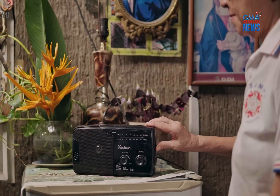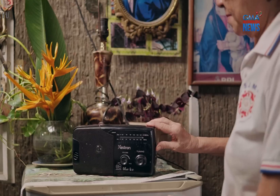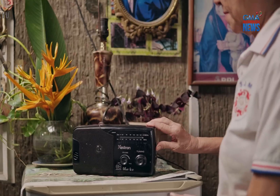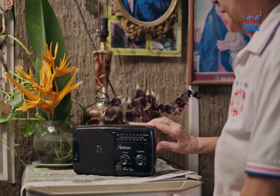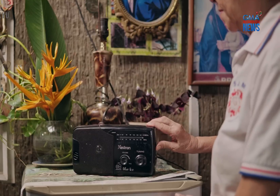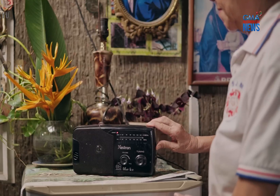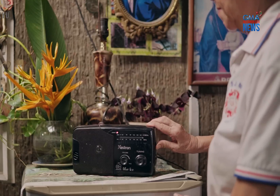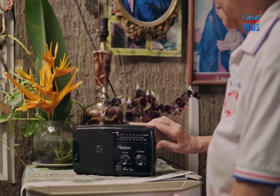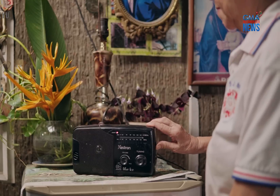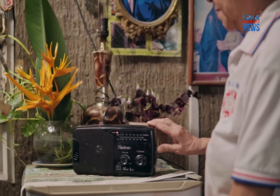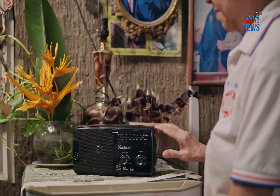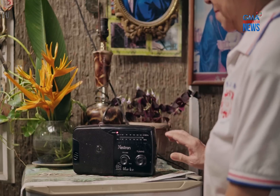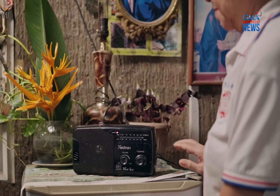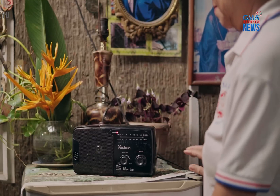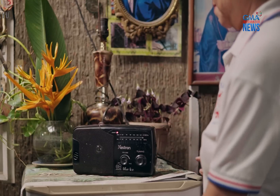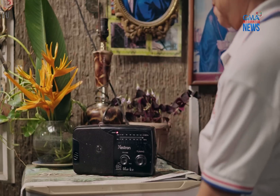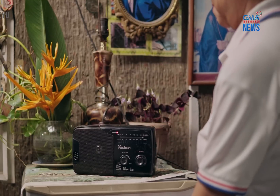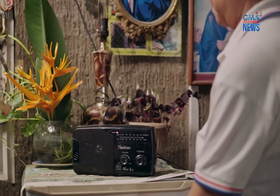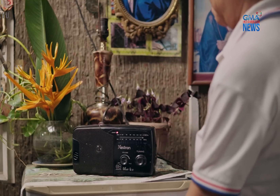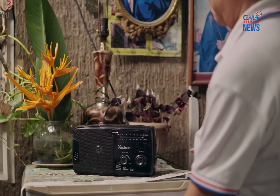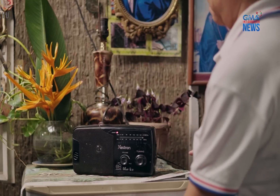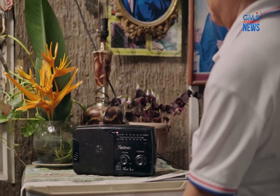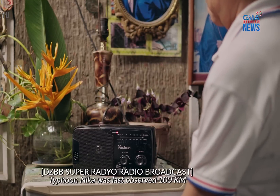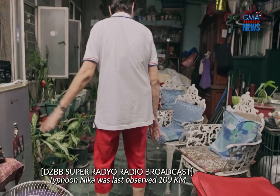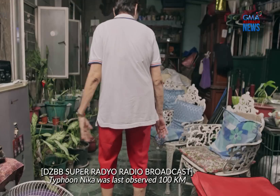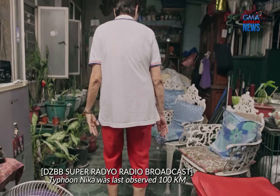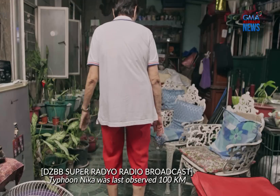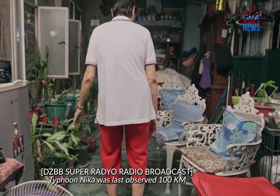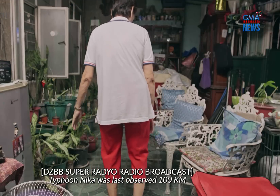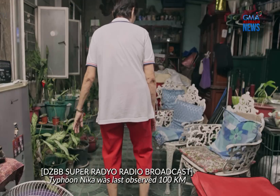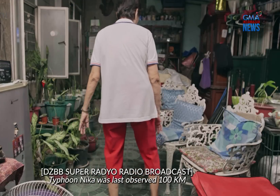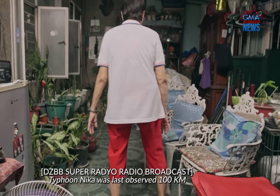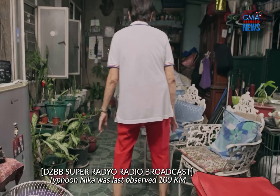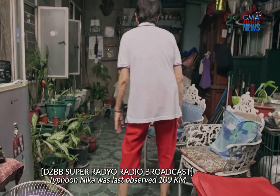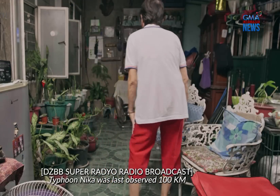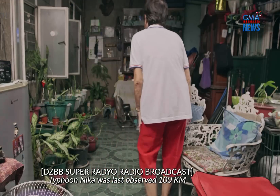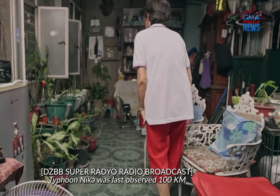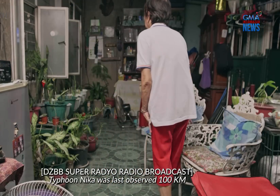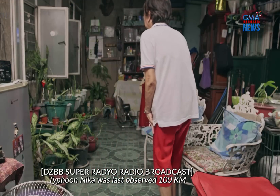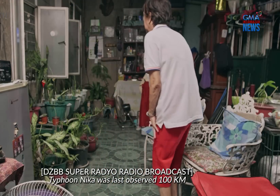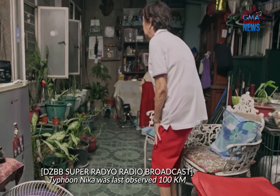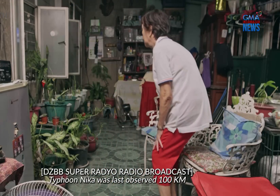People panicked because the water level rose very high. My dad and my uncle prepared and we stayed at my uncle's house.